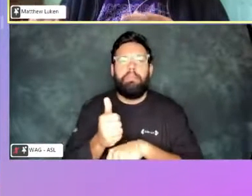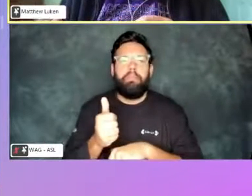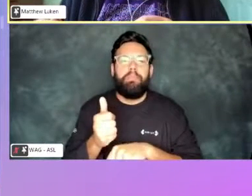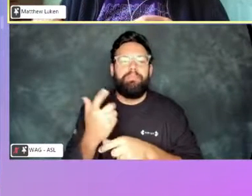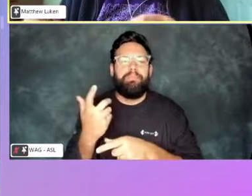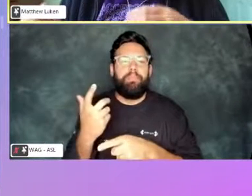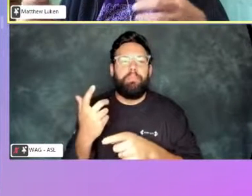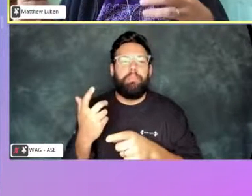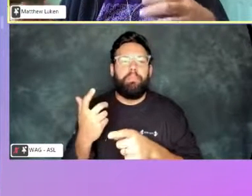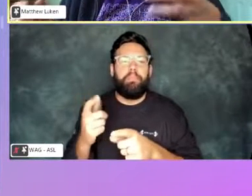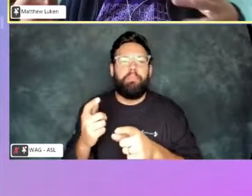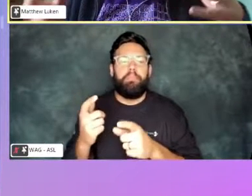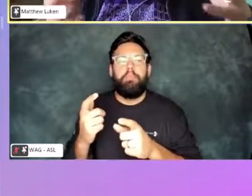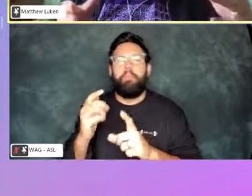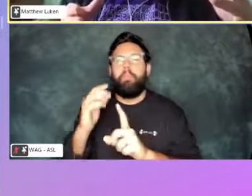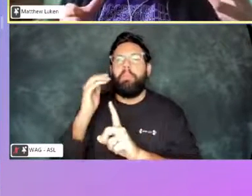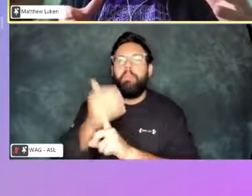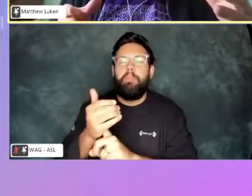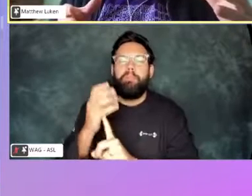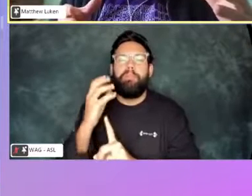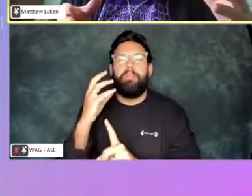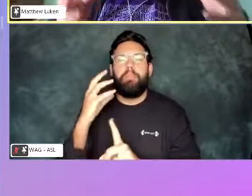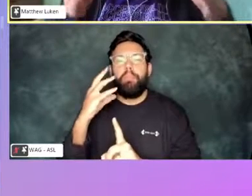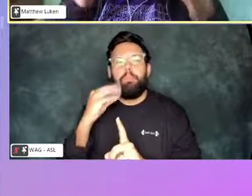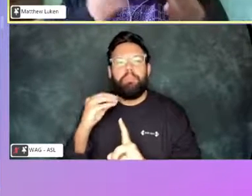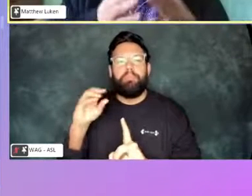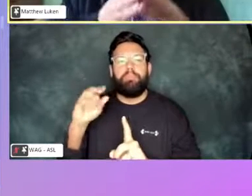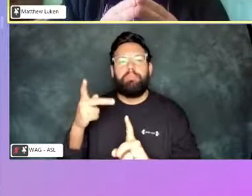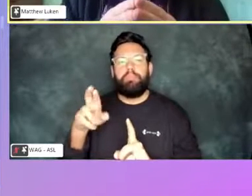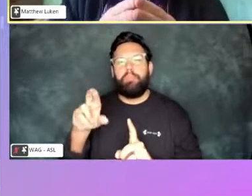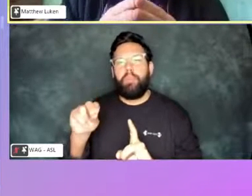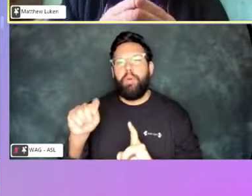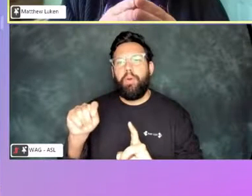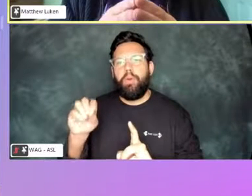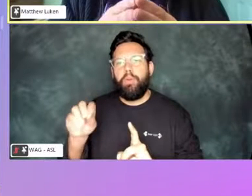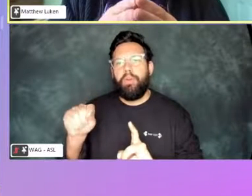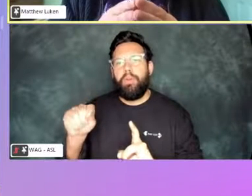our diagram we see the lower right prototype. In orange. We